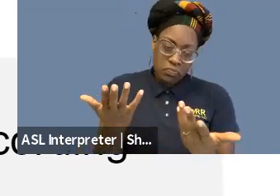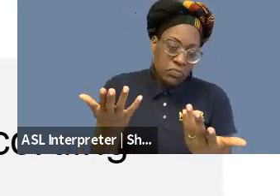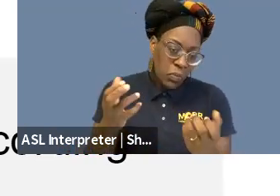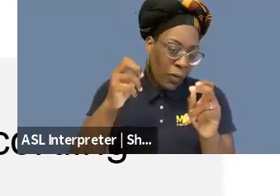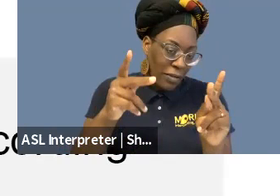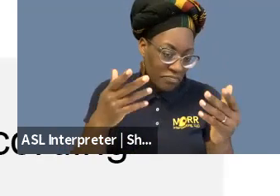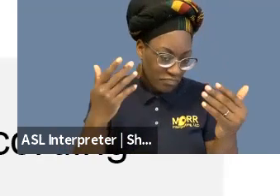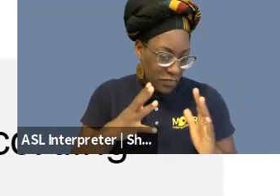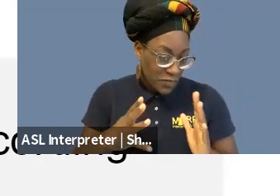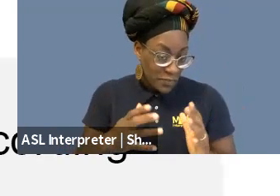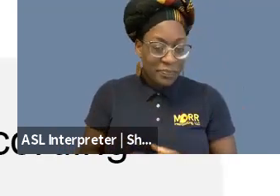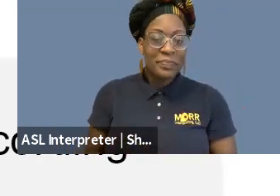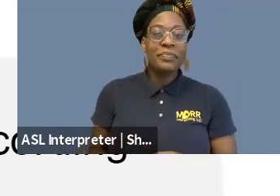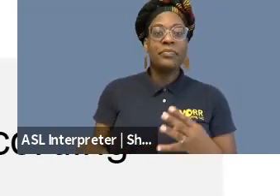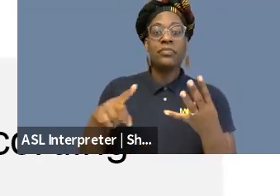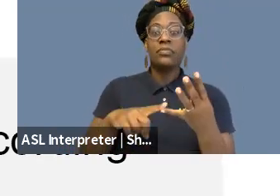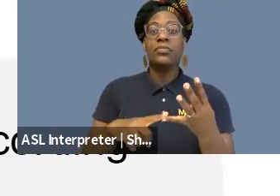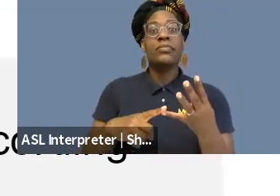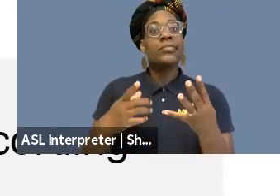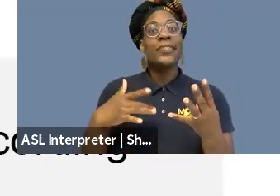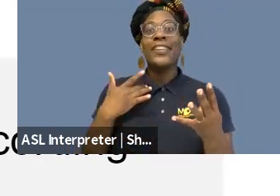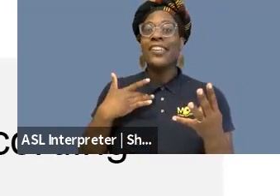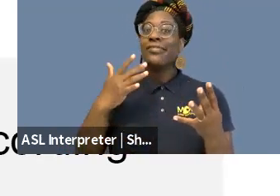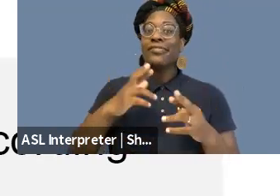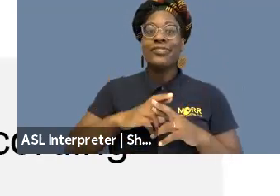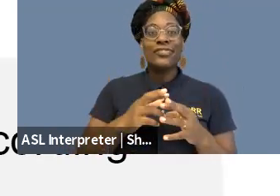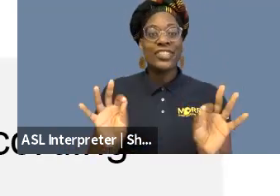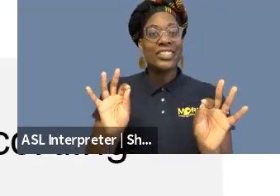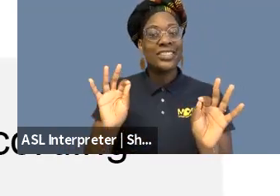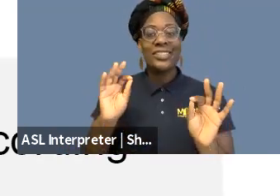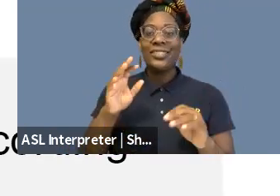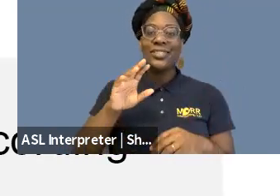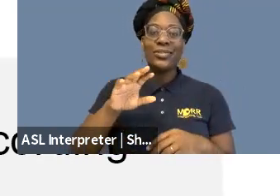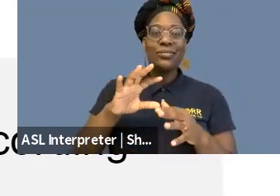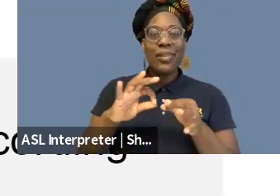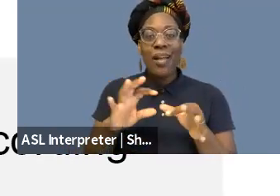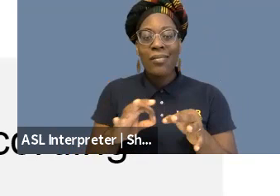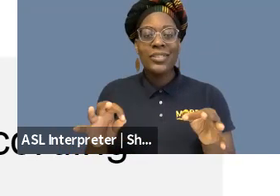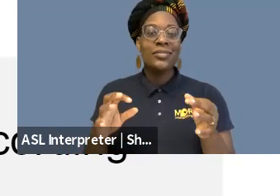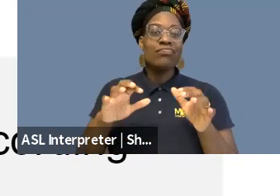please feel free to post comments and questions in the chat. Depending on what Jacob wants to